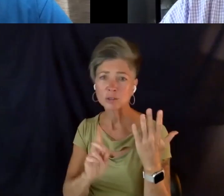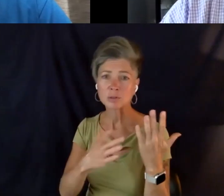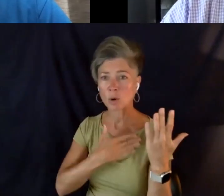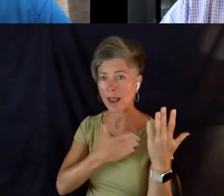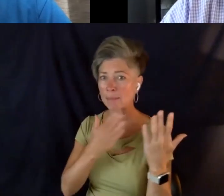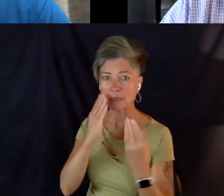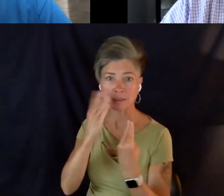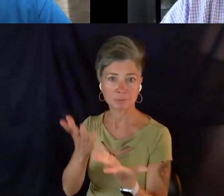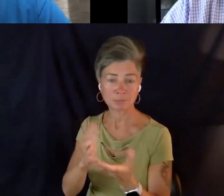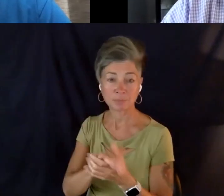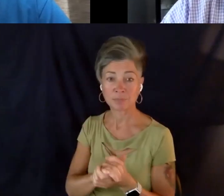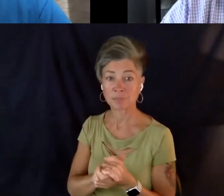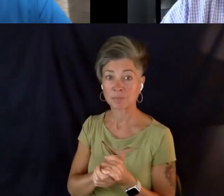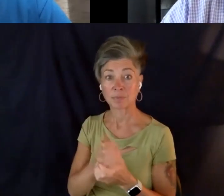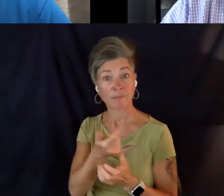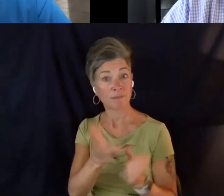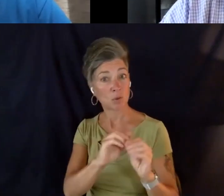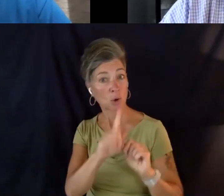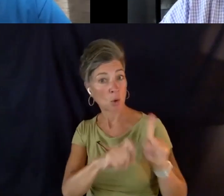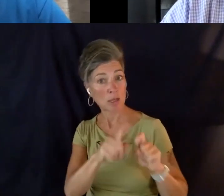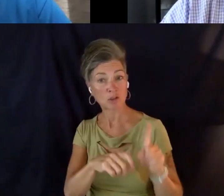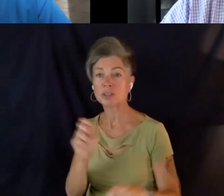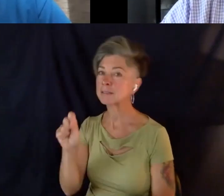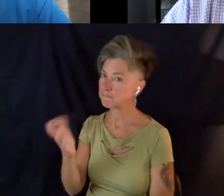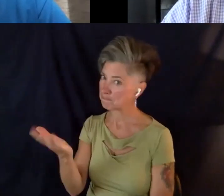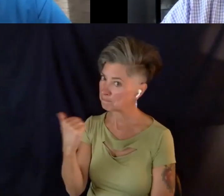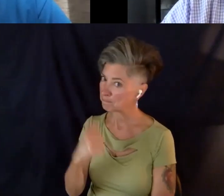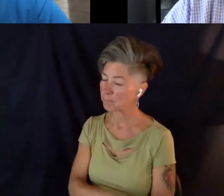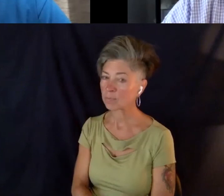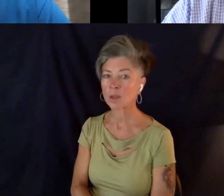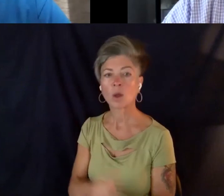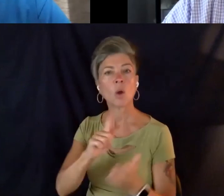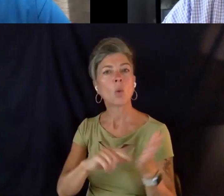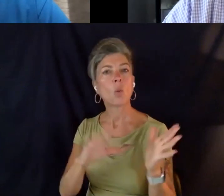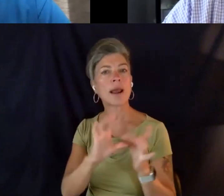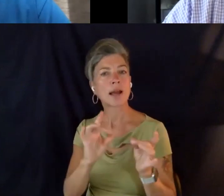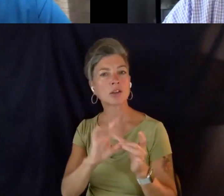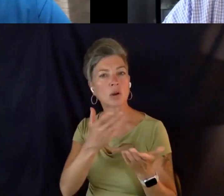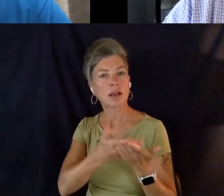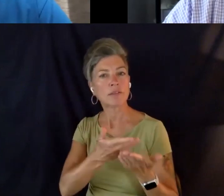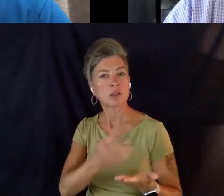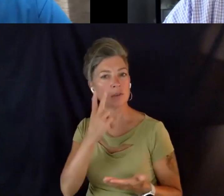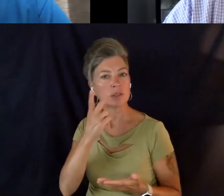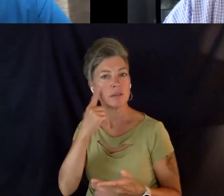Can we do a couple more questions? Yes, please. Absolutely. All right, what anecdotal evidence have you seen for PMS symptoms?